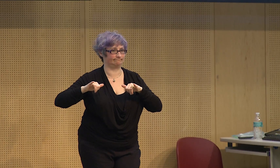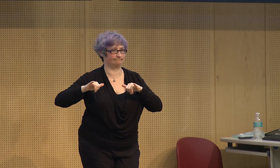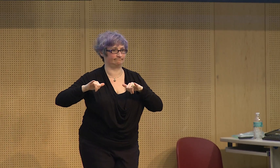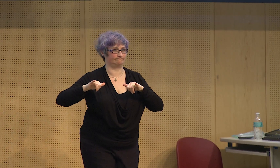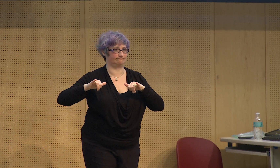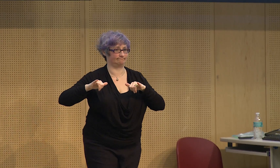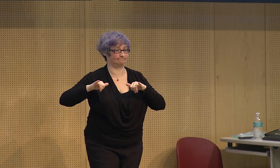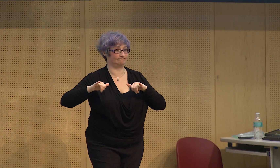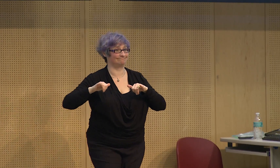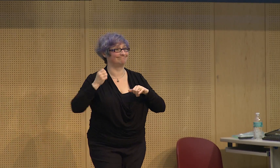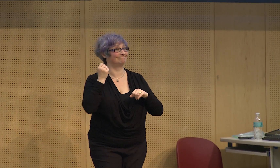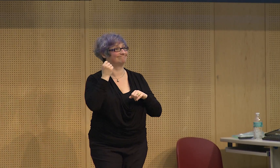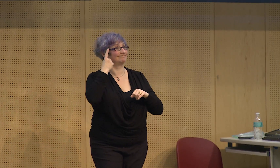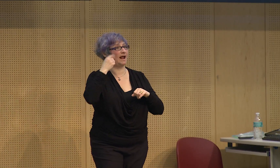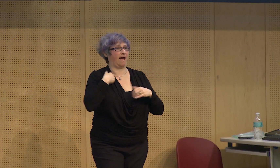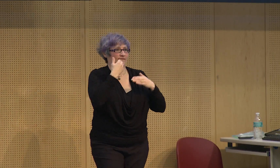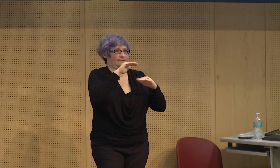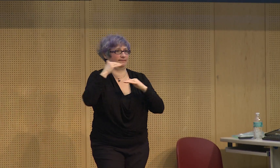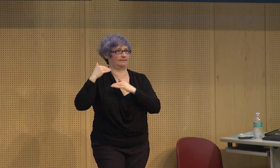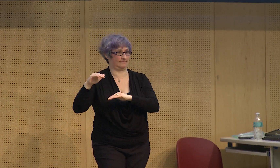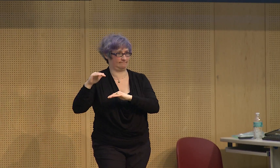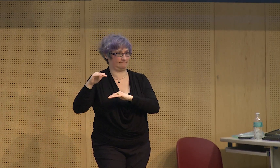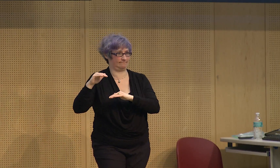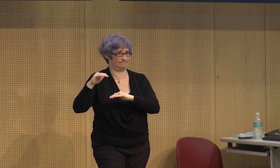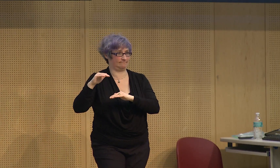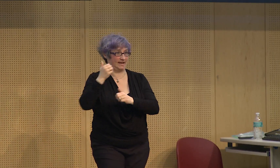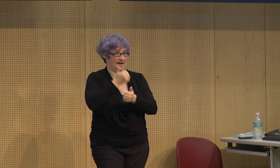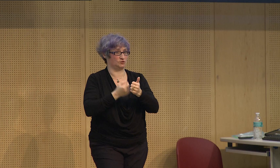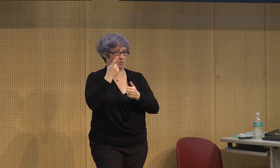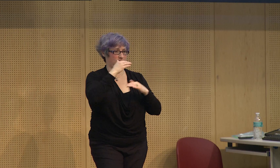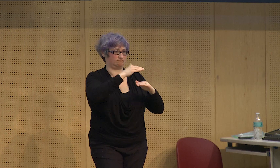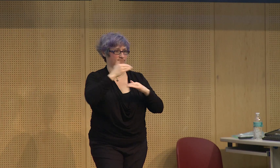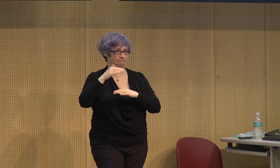in order to communicate quantity. Individual peoples and some animals